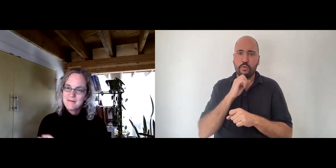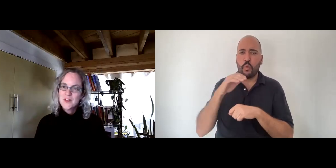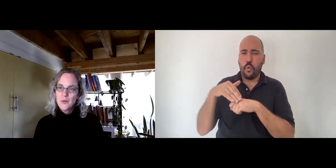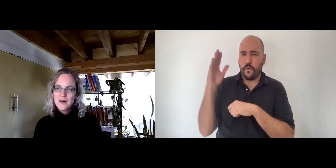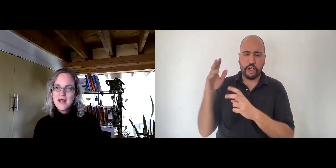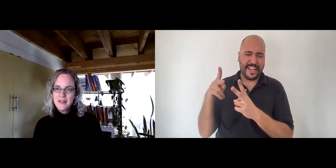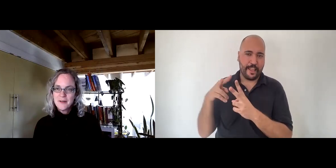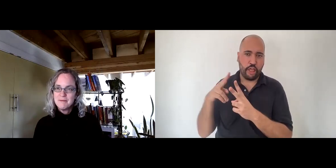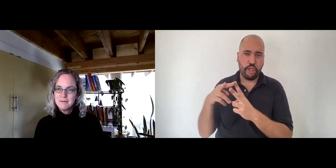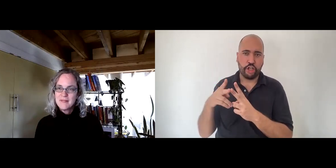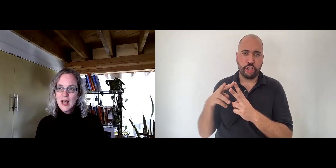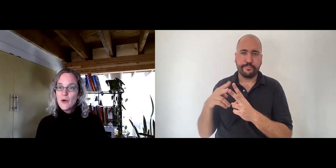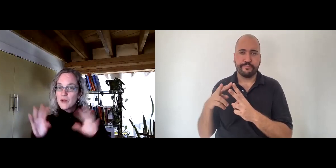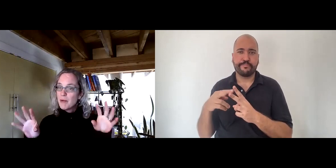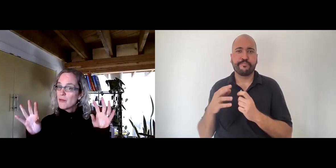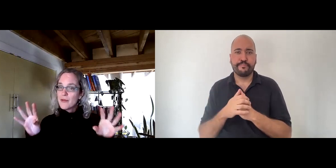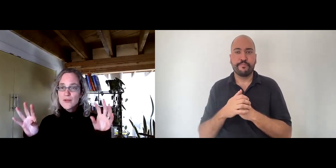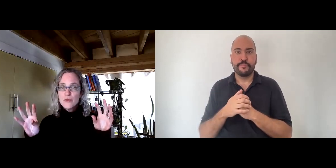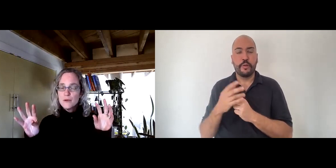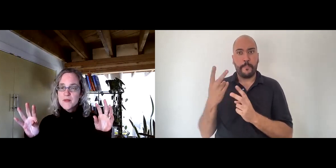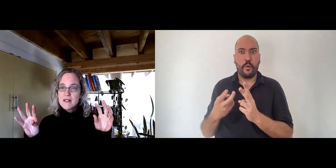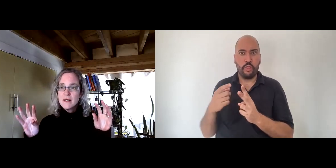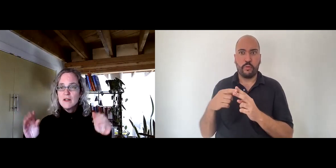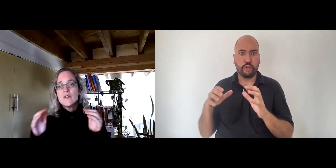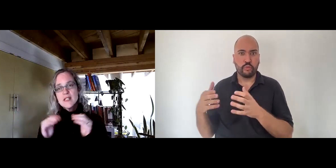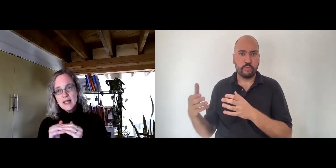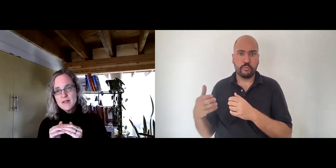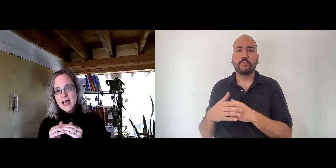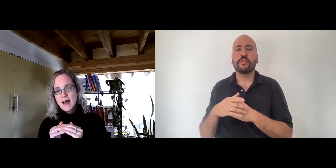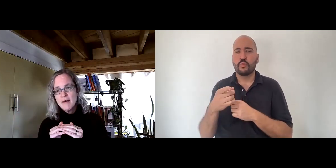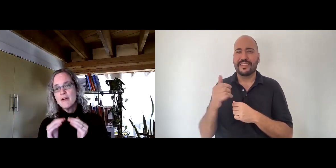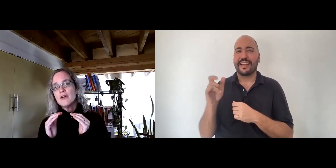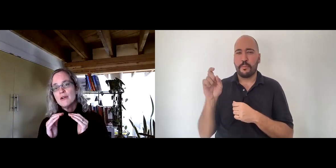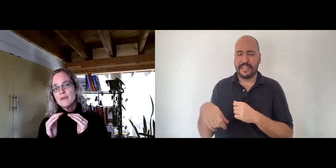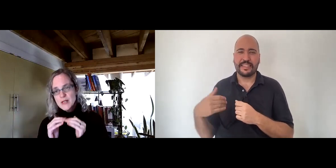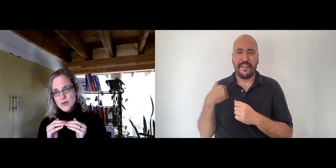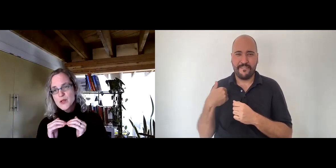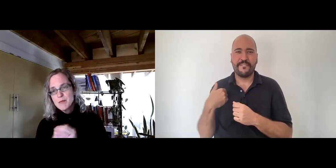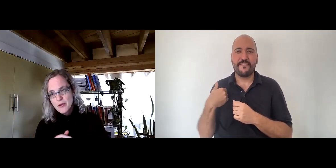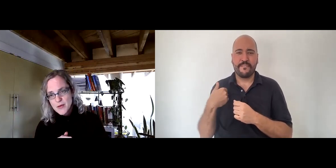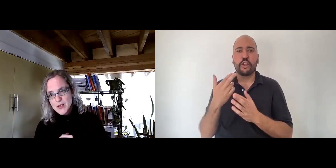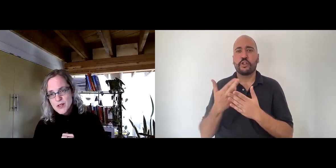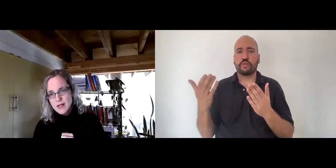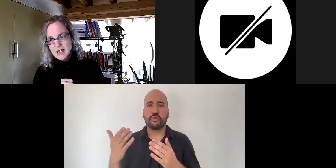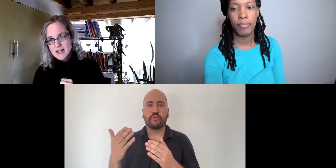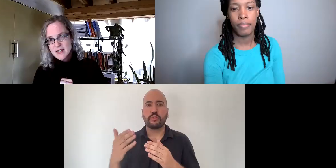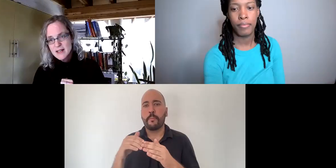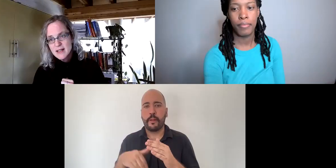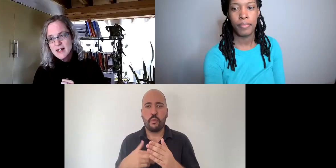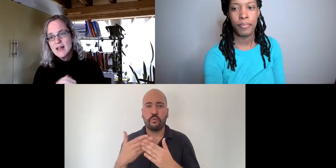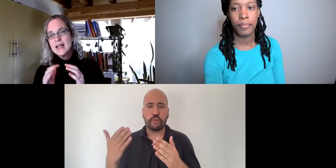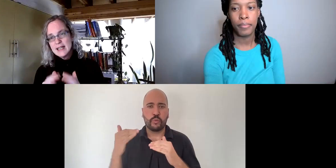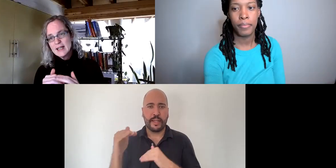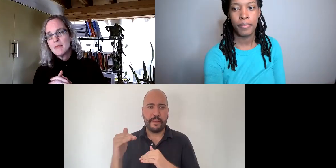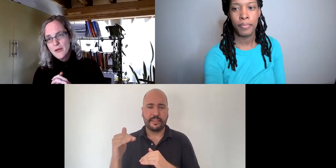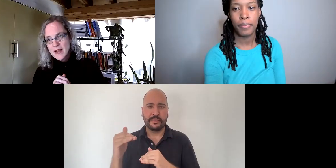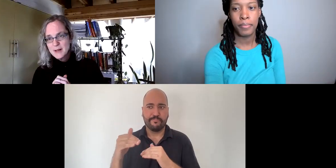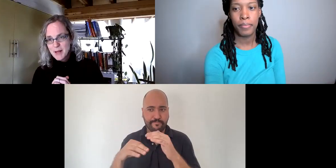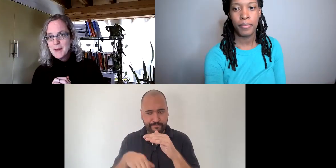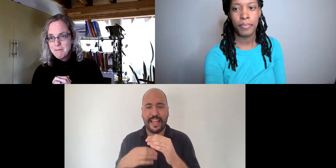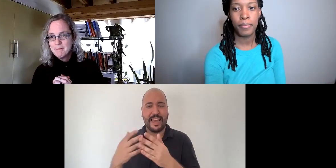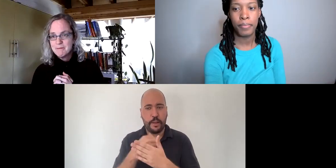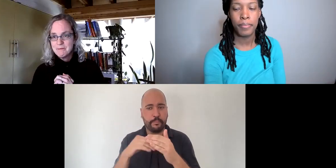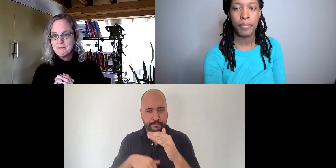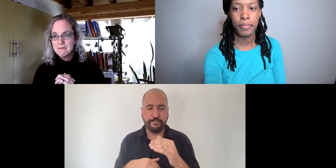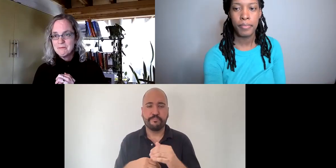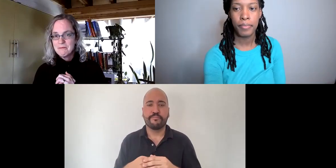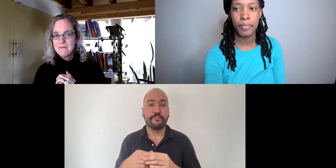So one or the other with both of those groups you still have to have resources below the resource limits and income below the income limit.